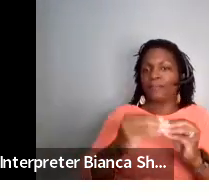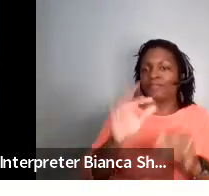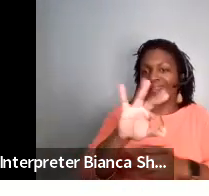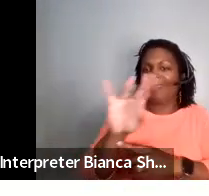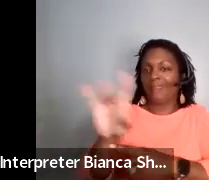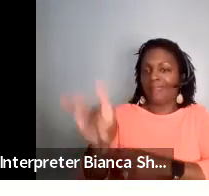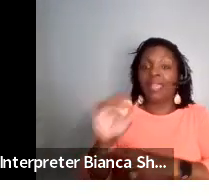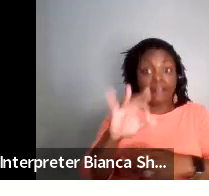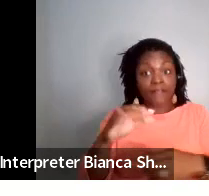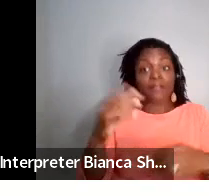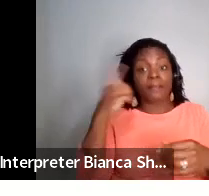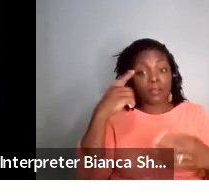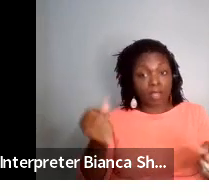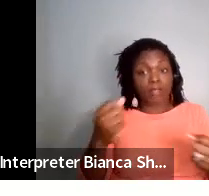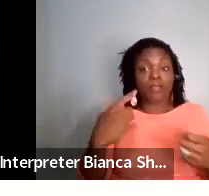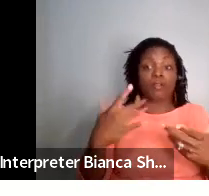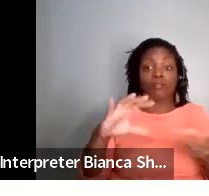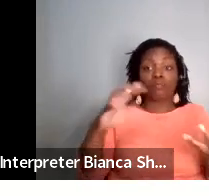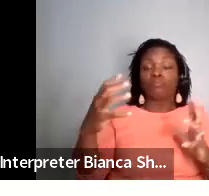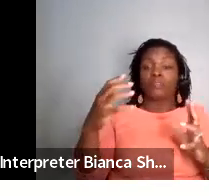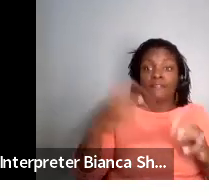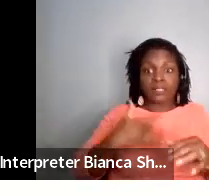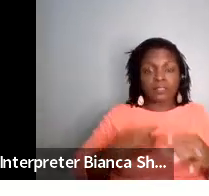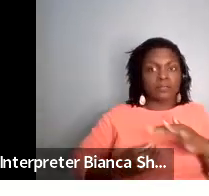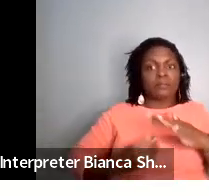in a mental health prices. So the old 10 digit number will still work.